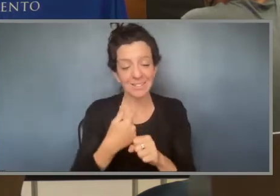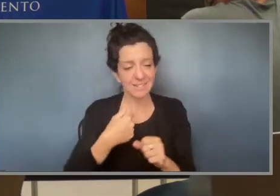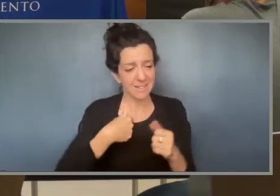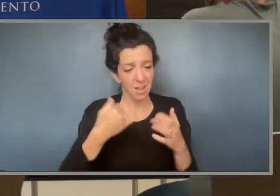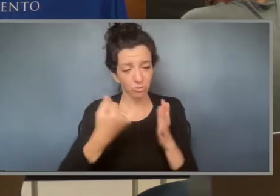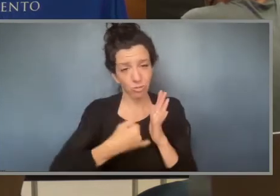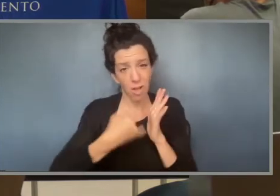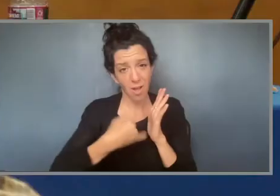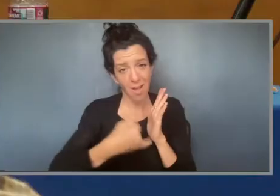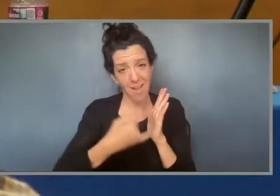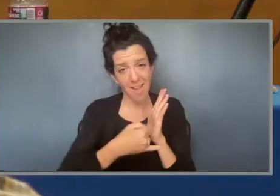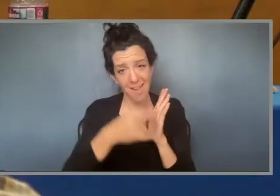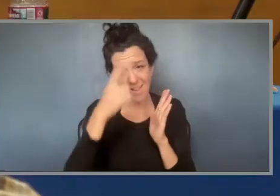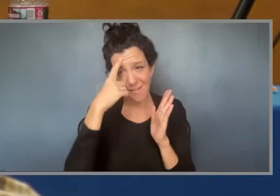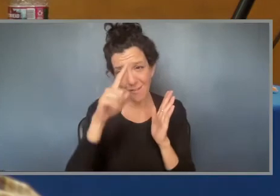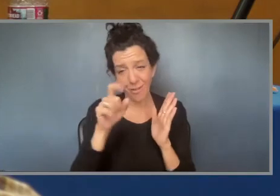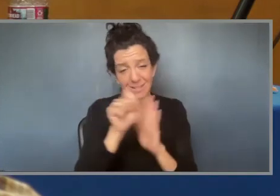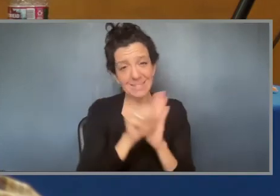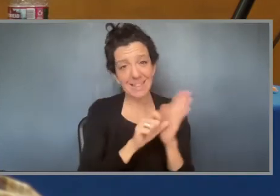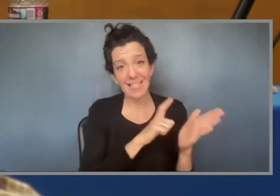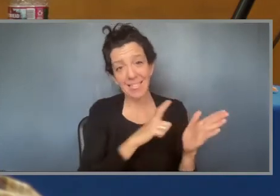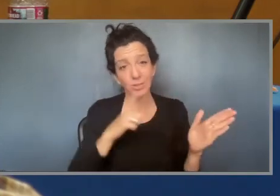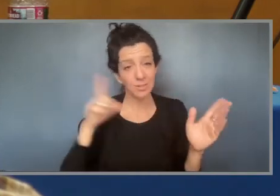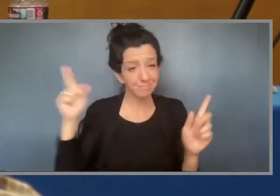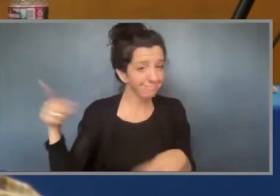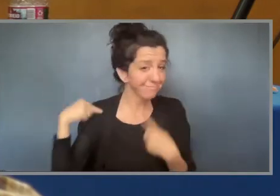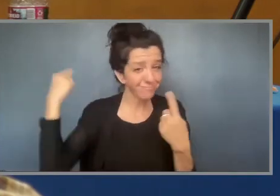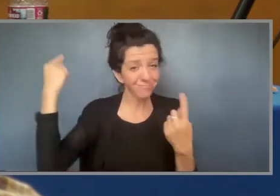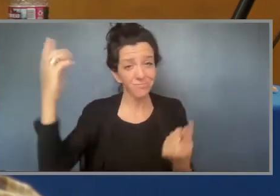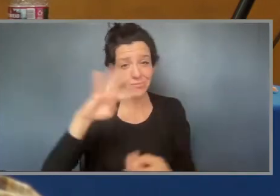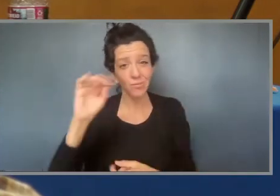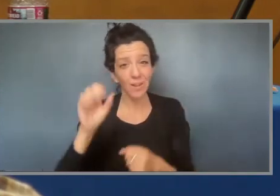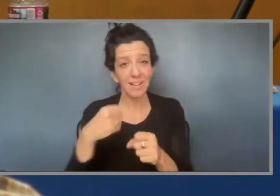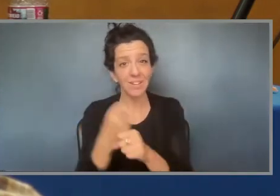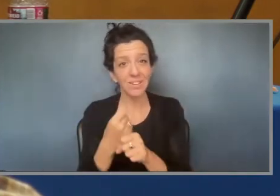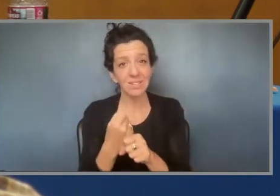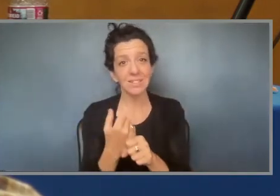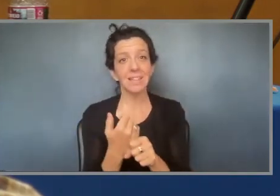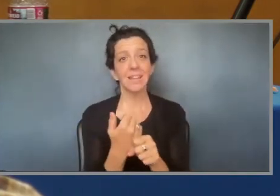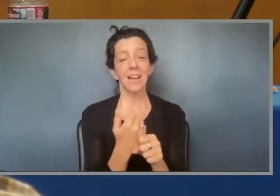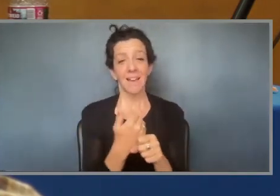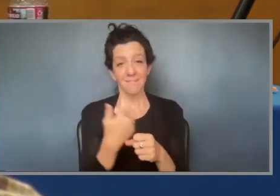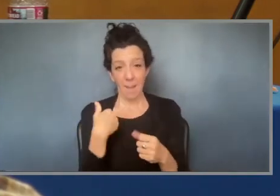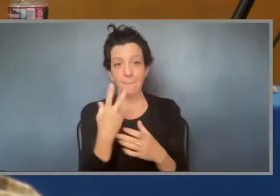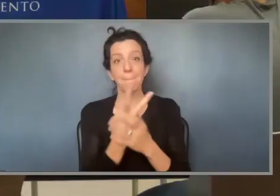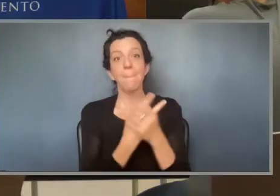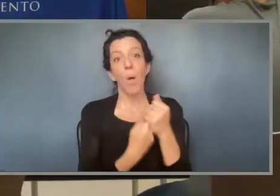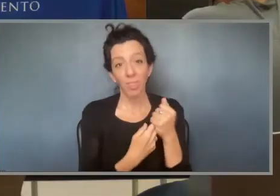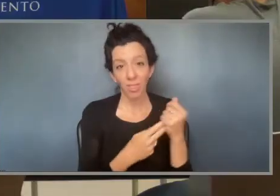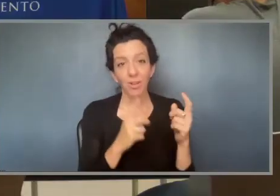Studio: i've been in this business for 40 years I drew districts i've been drawing drawing districts for state